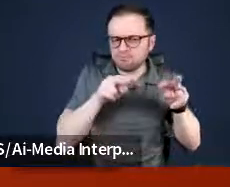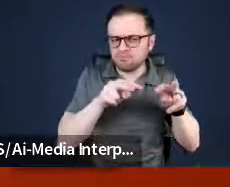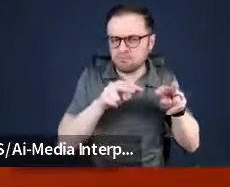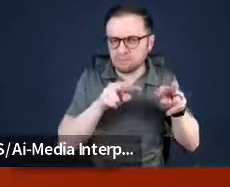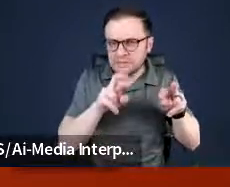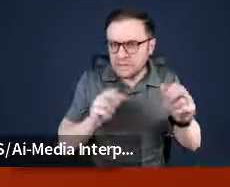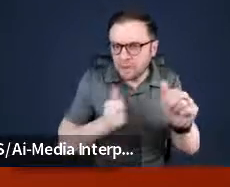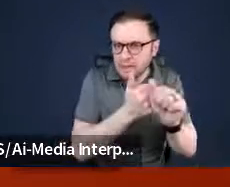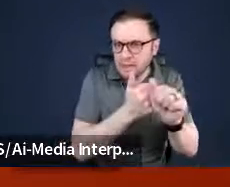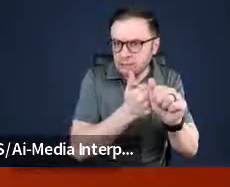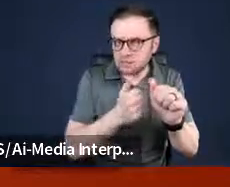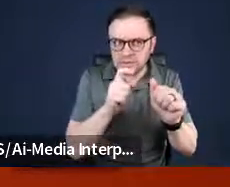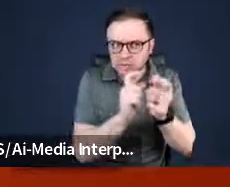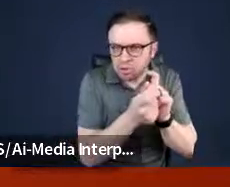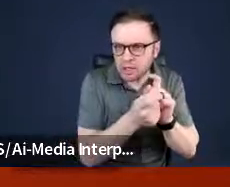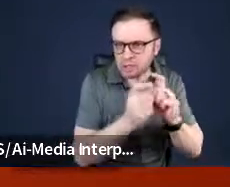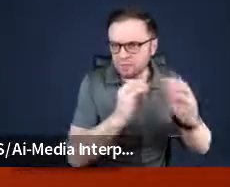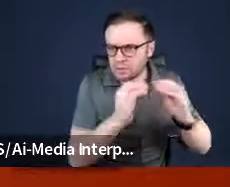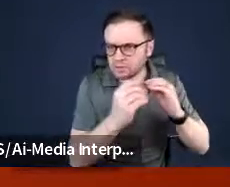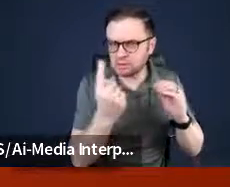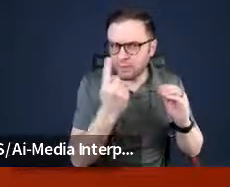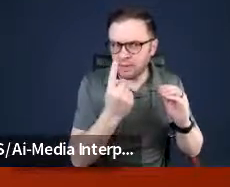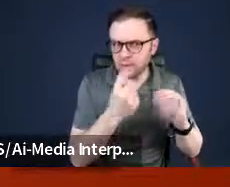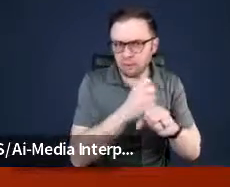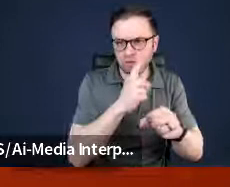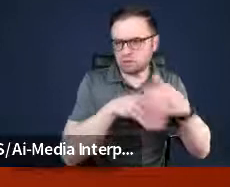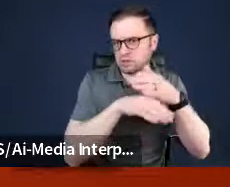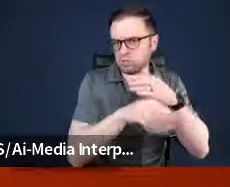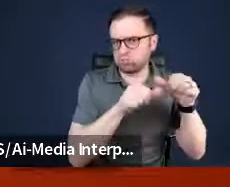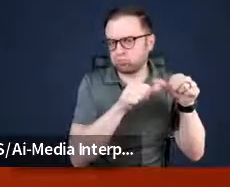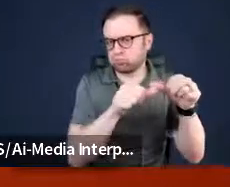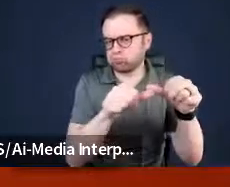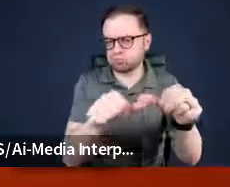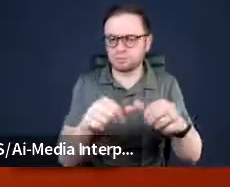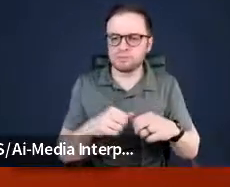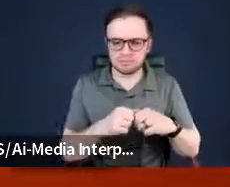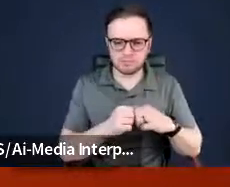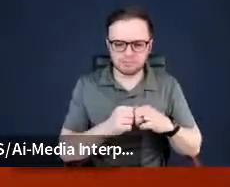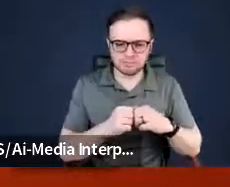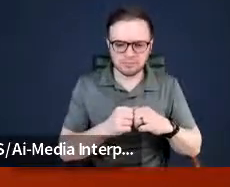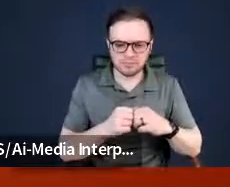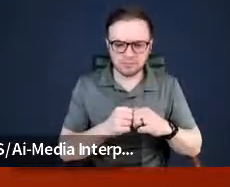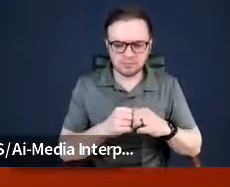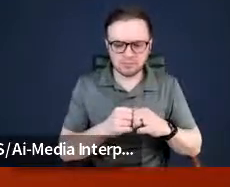parts of that IT solution inaccessible so we need to remember that accessibility is not one and done,